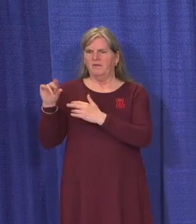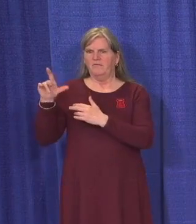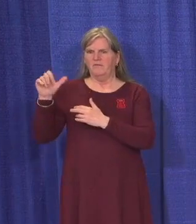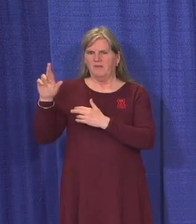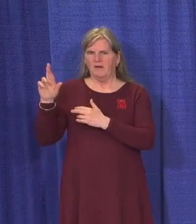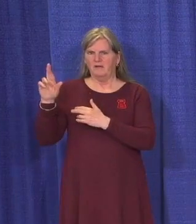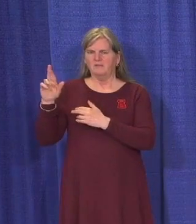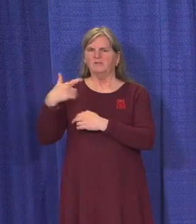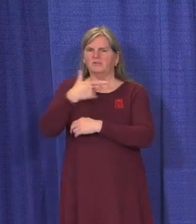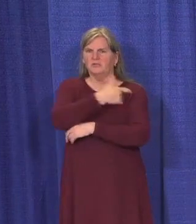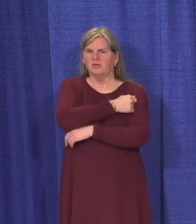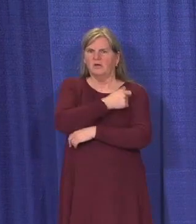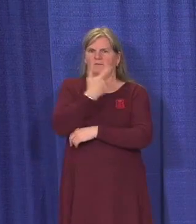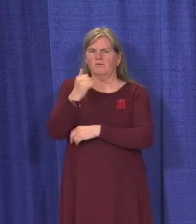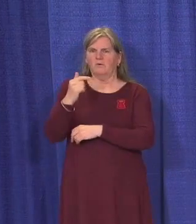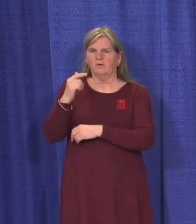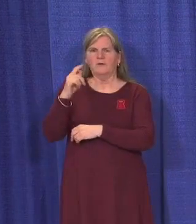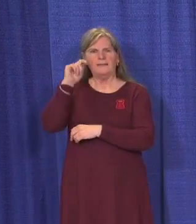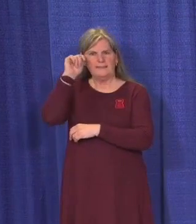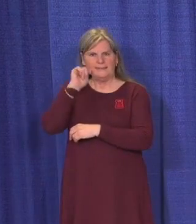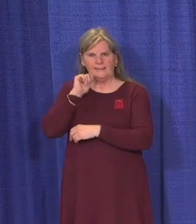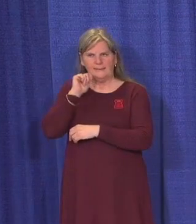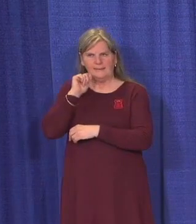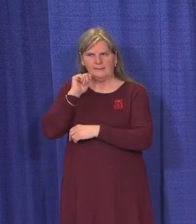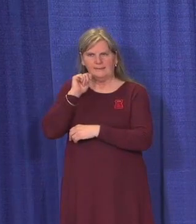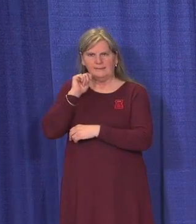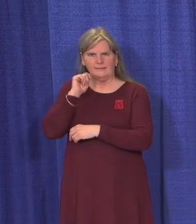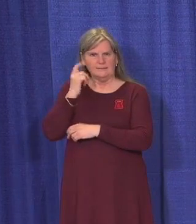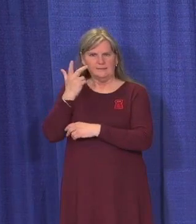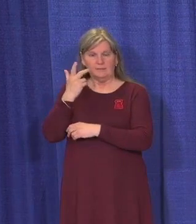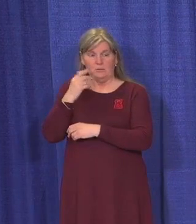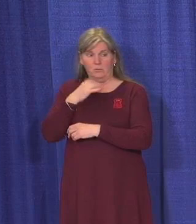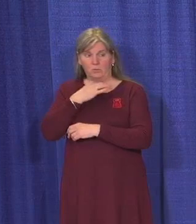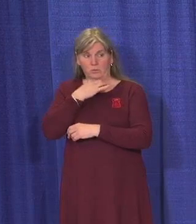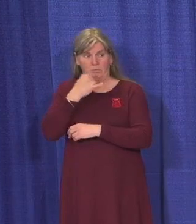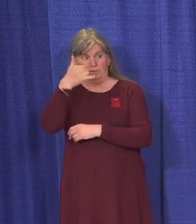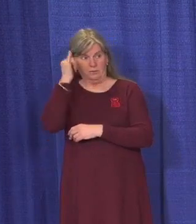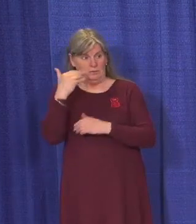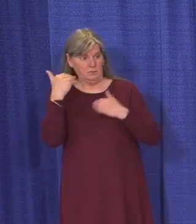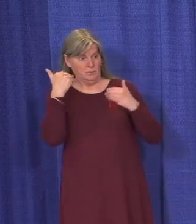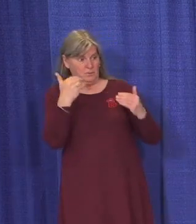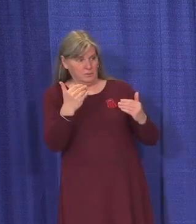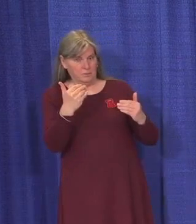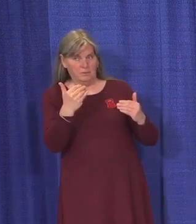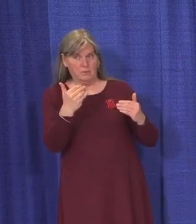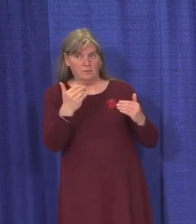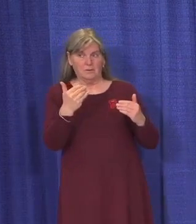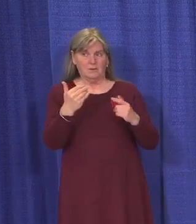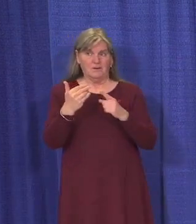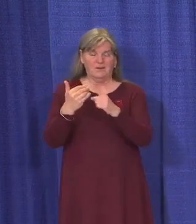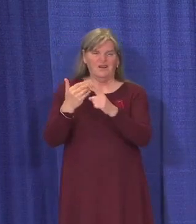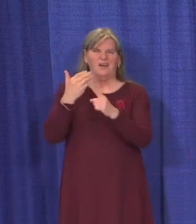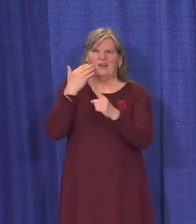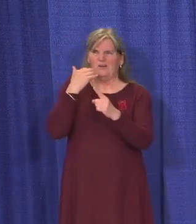Reporter: Hello.